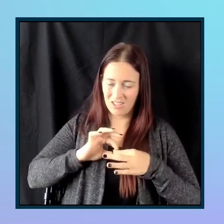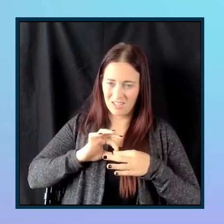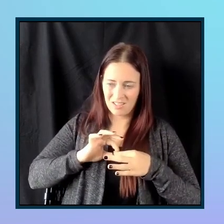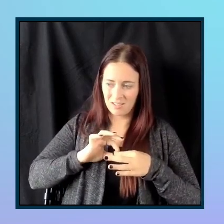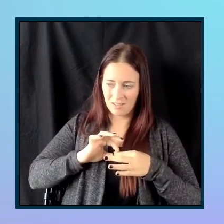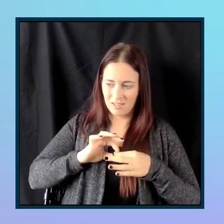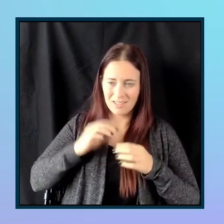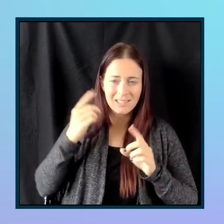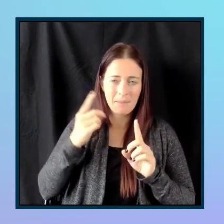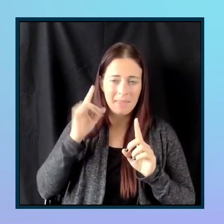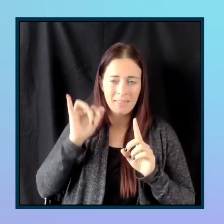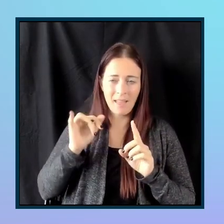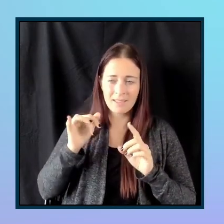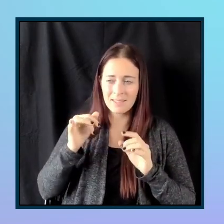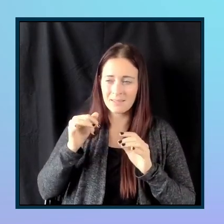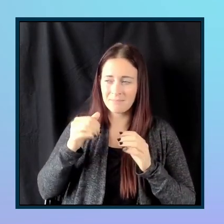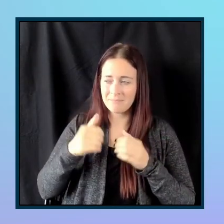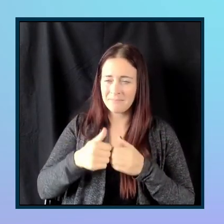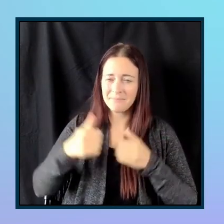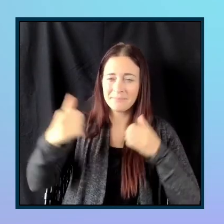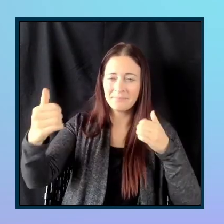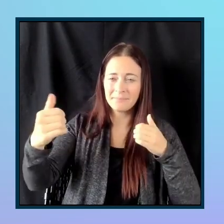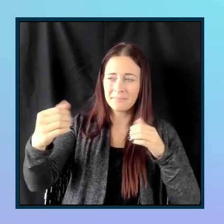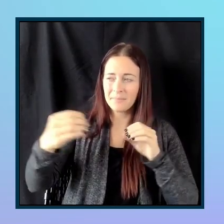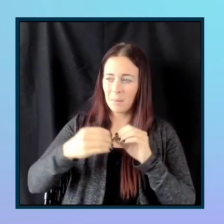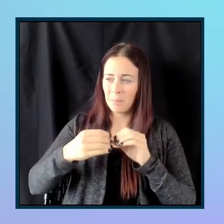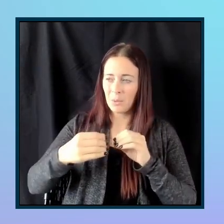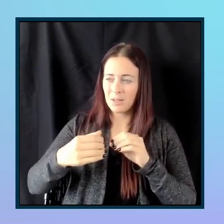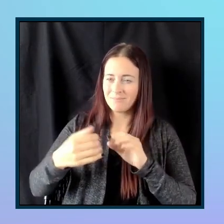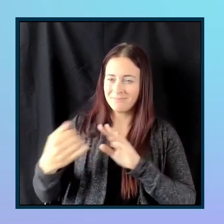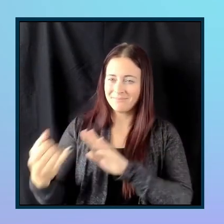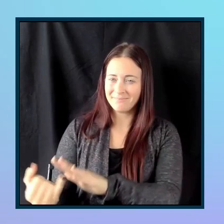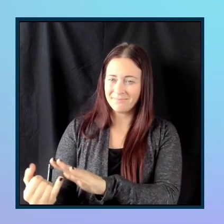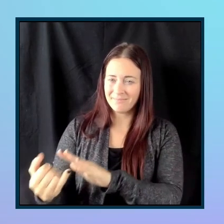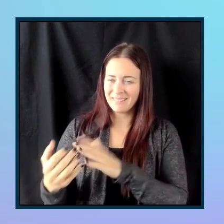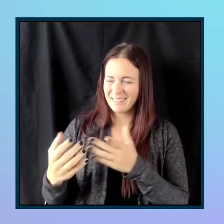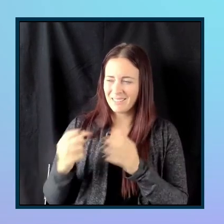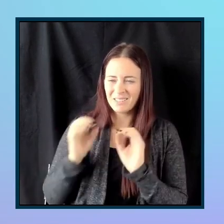then there's not that tactile feeling to it,